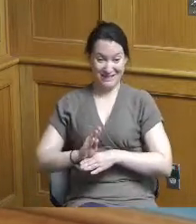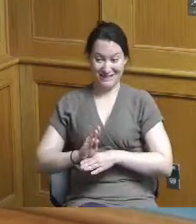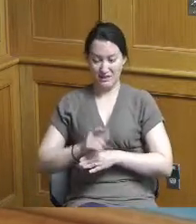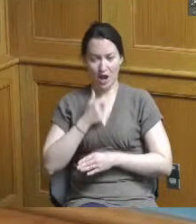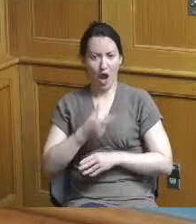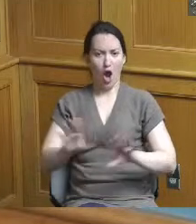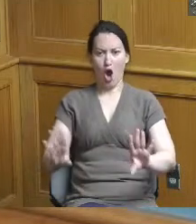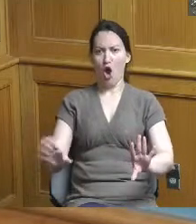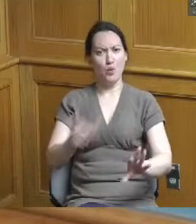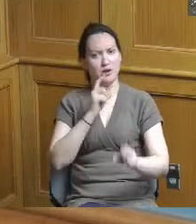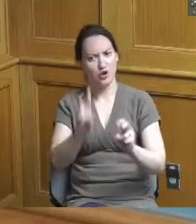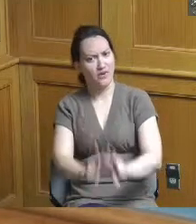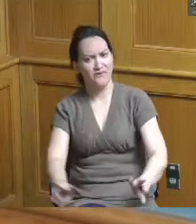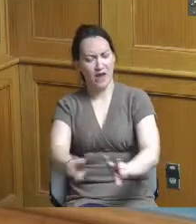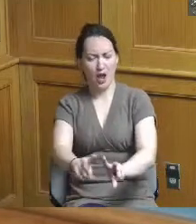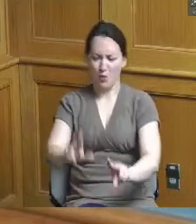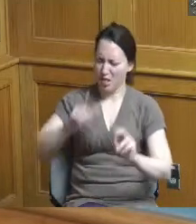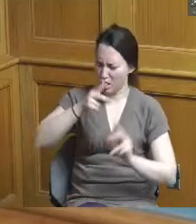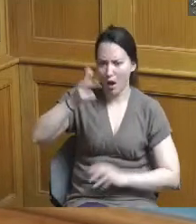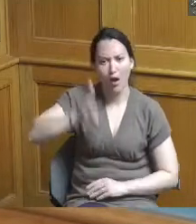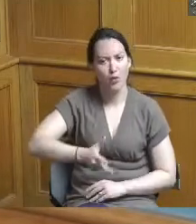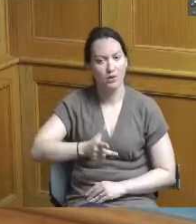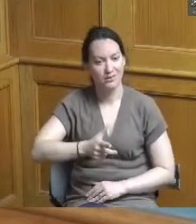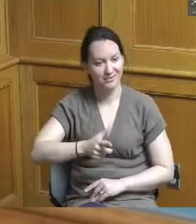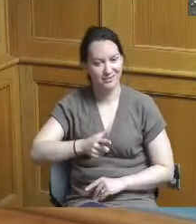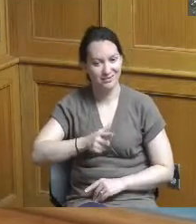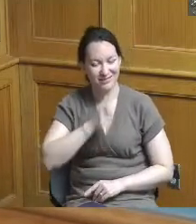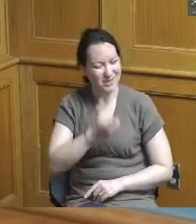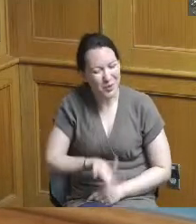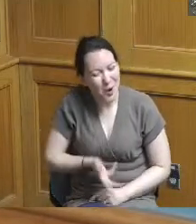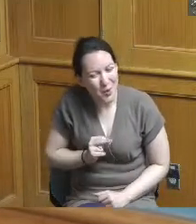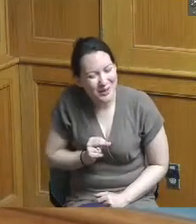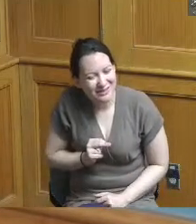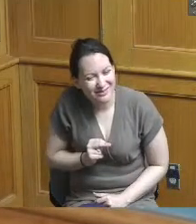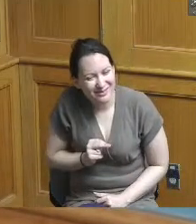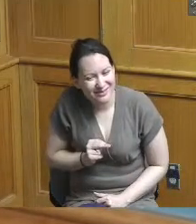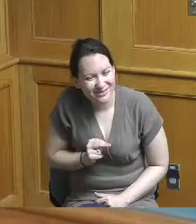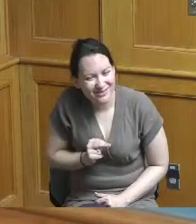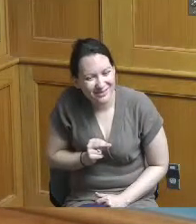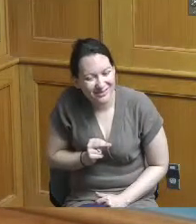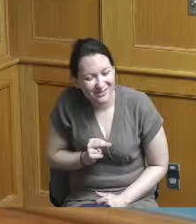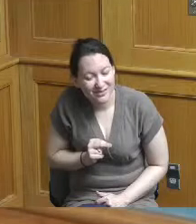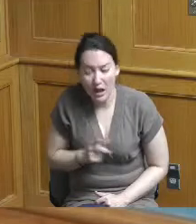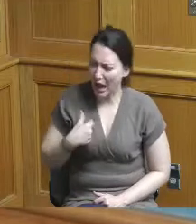that's not a good value and you don't even own the property we can't I asked you the other day I said